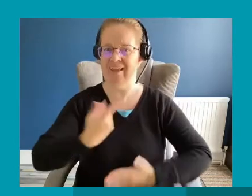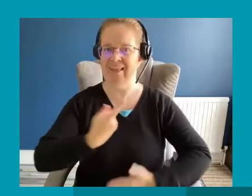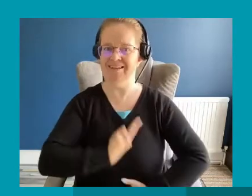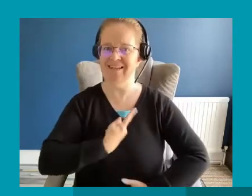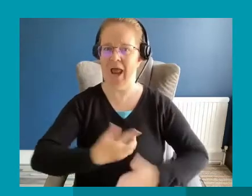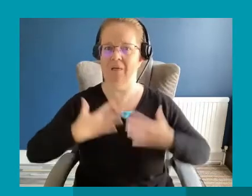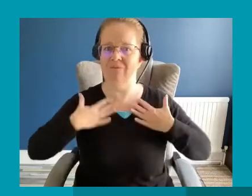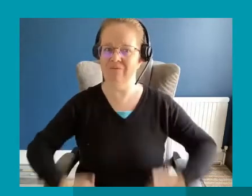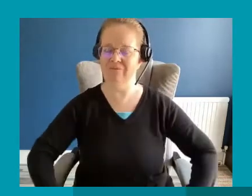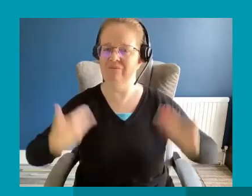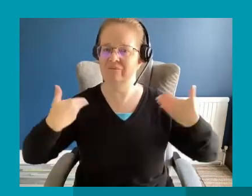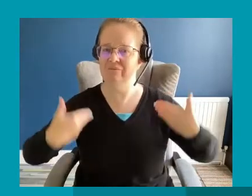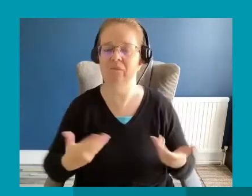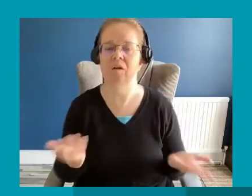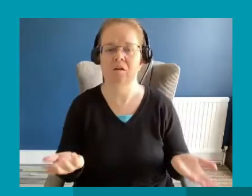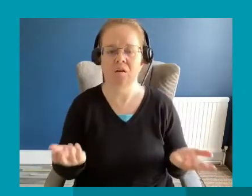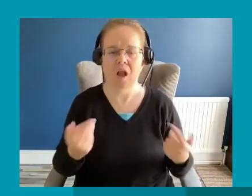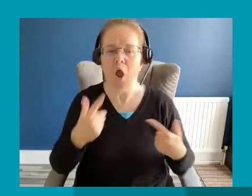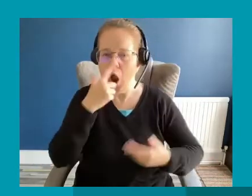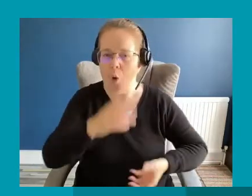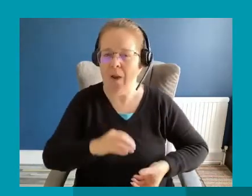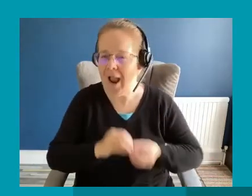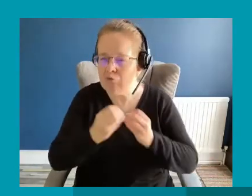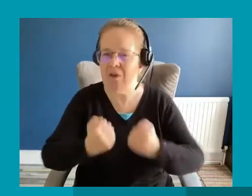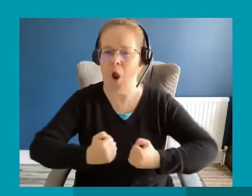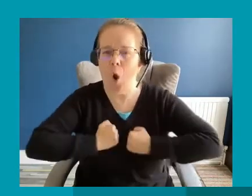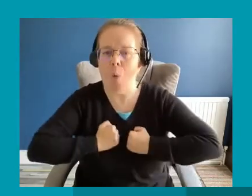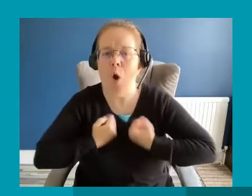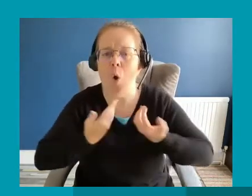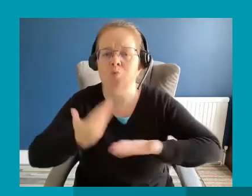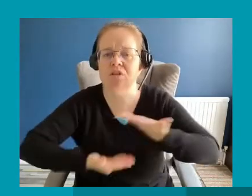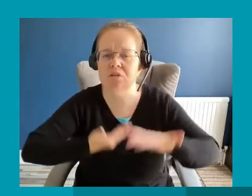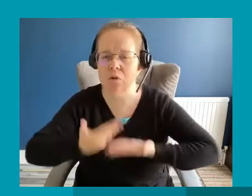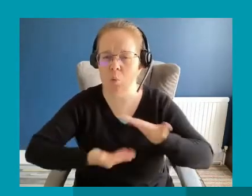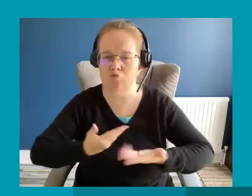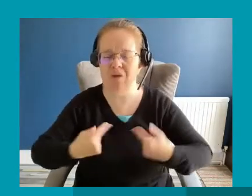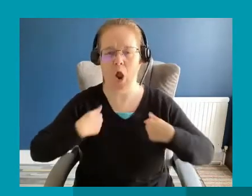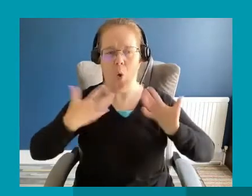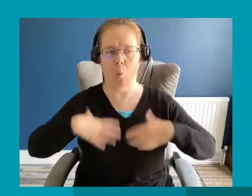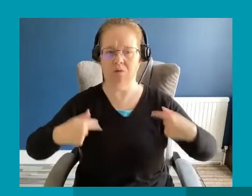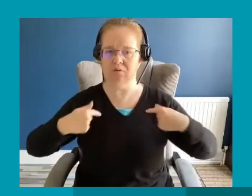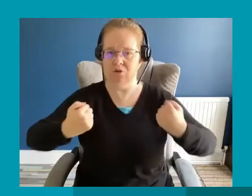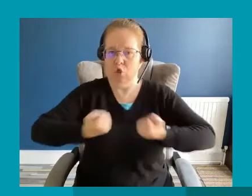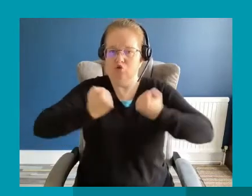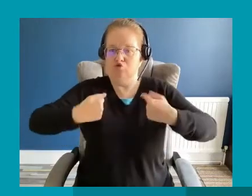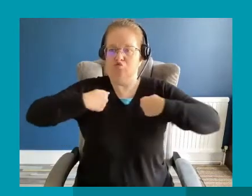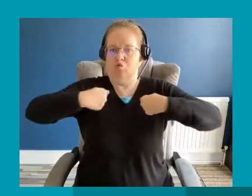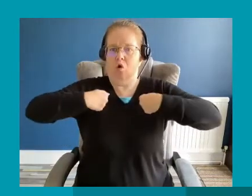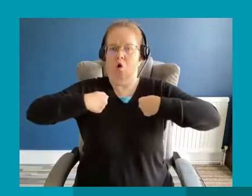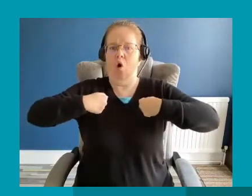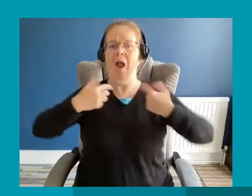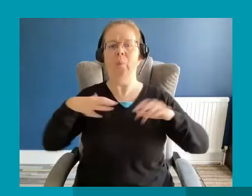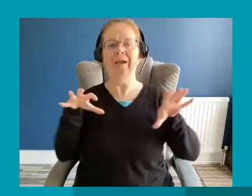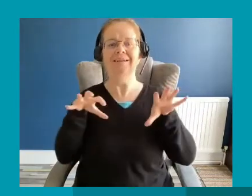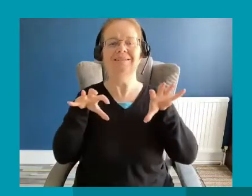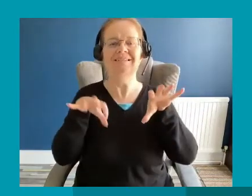your own narrative and you want to come from a position of strength you want to take control of your